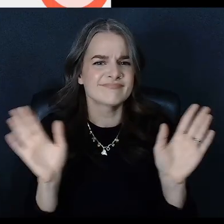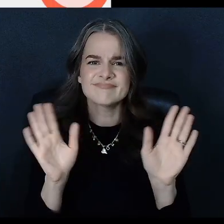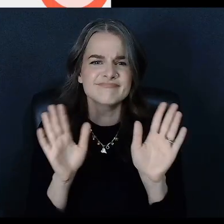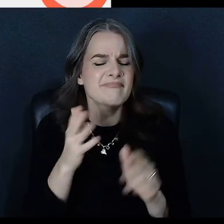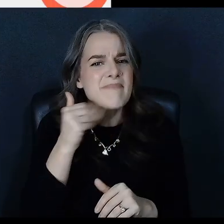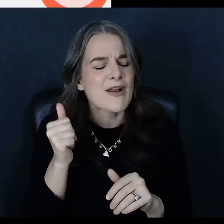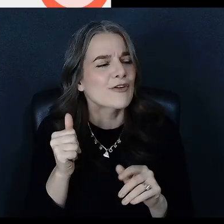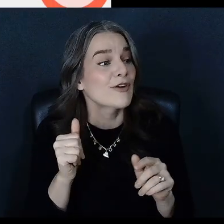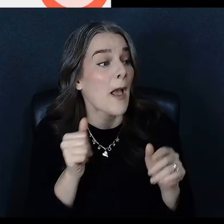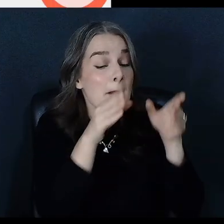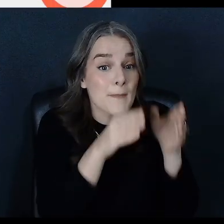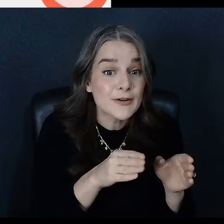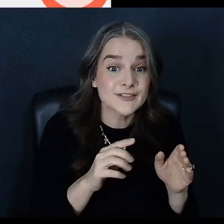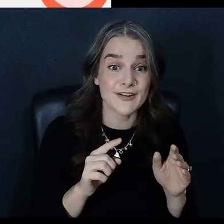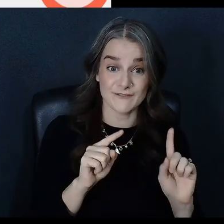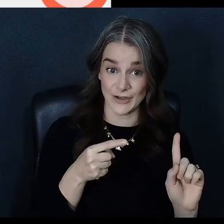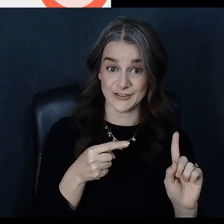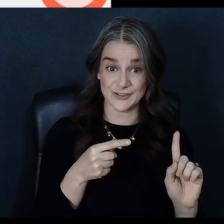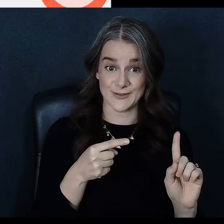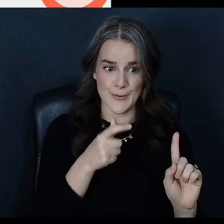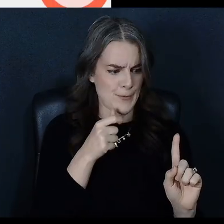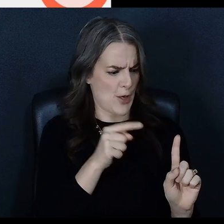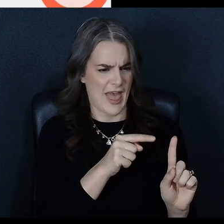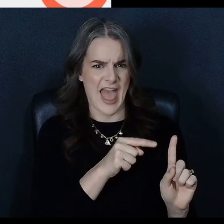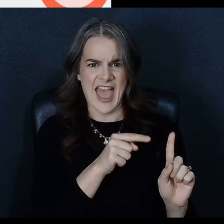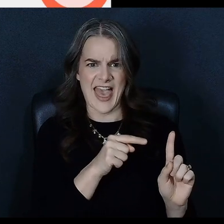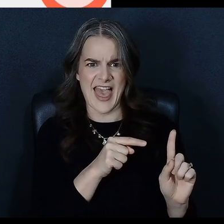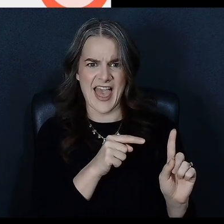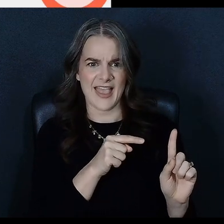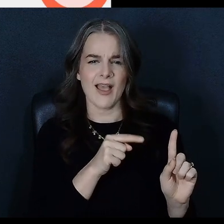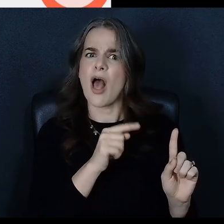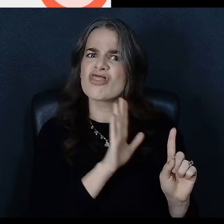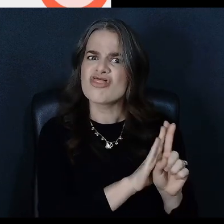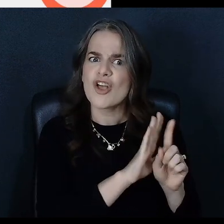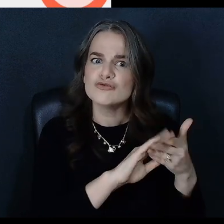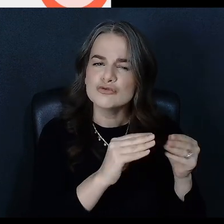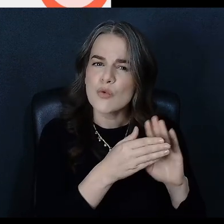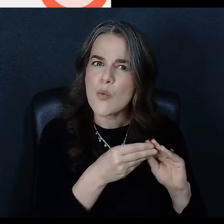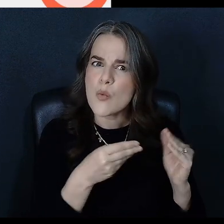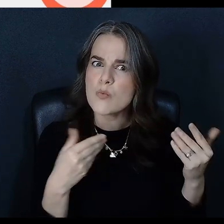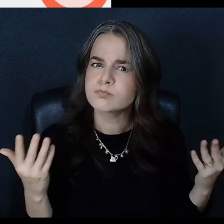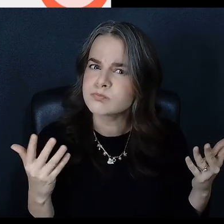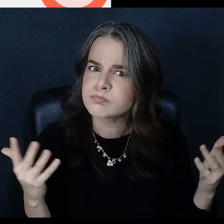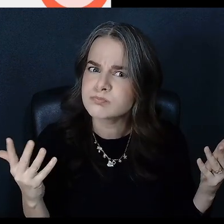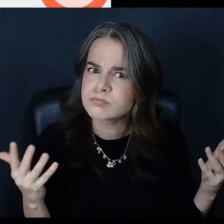first, who they are, sometimes I'll say, what's that person's story? Just what are they about? What's happening there?